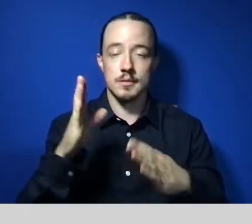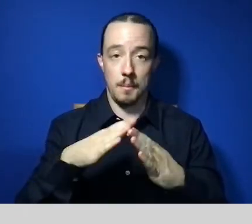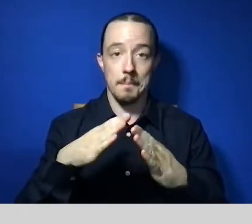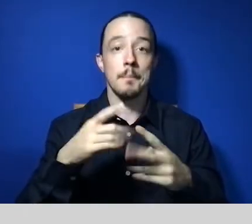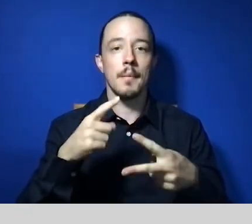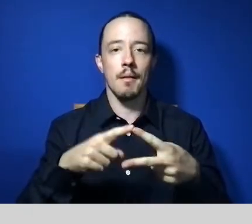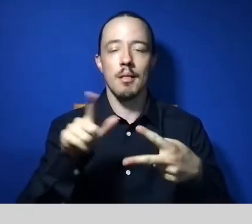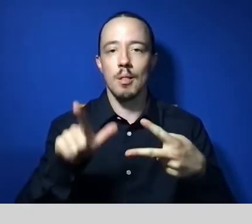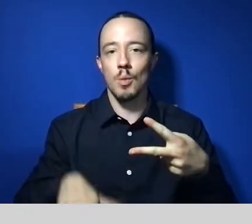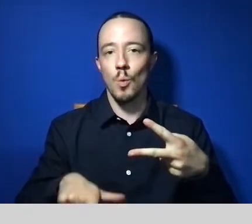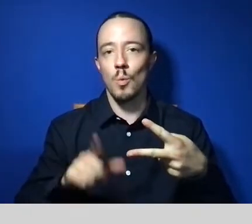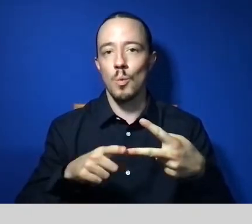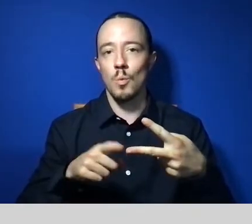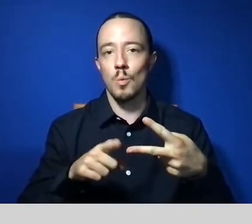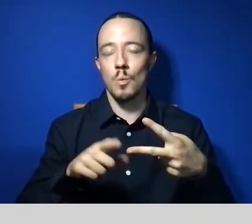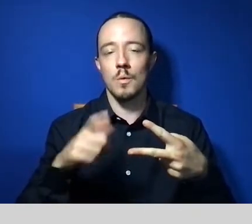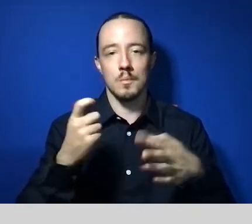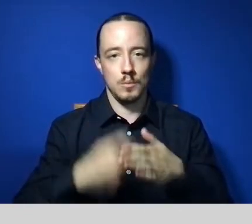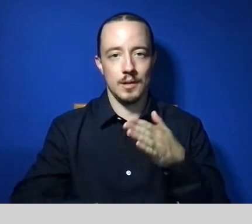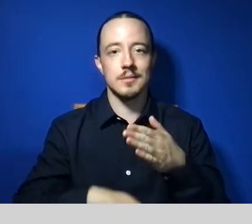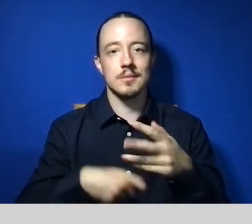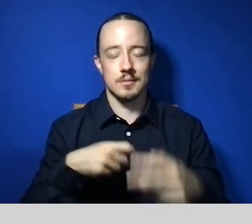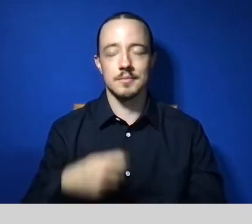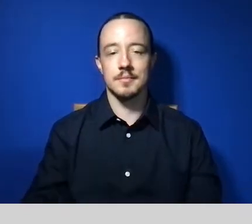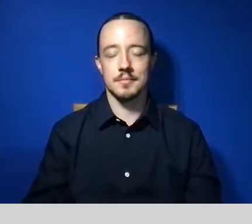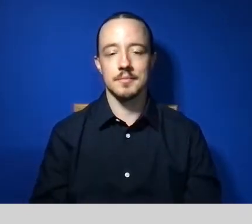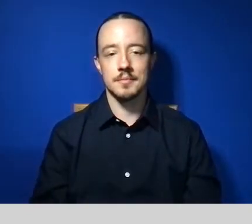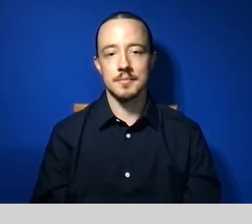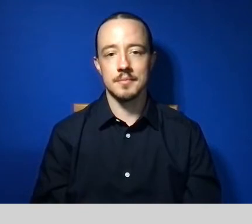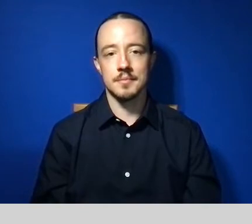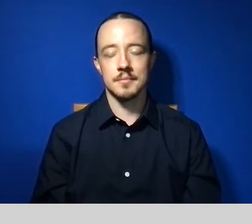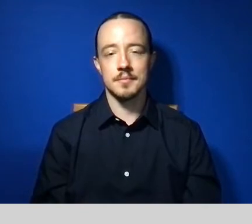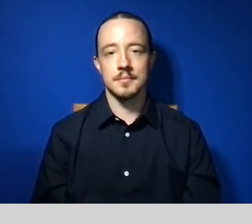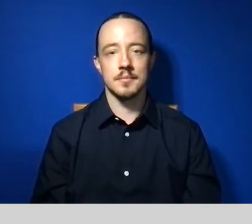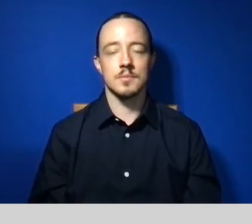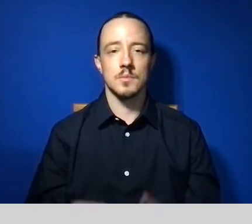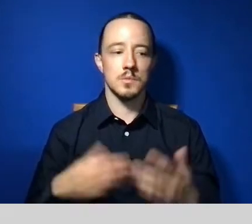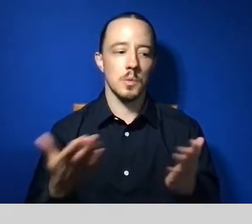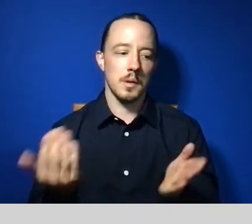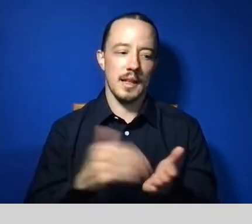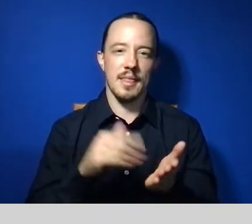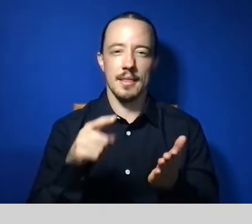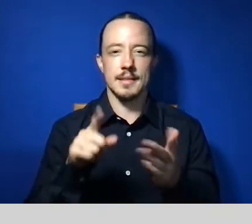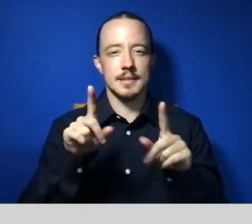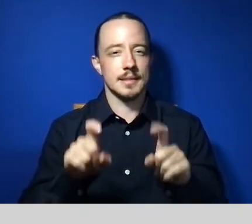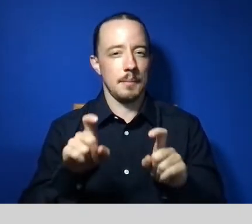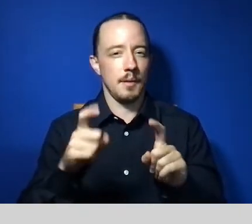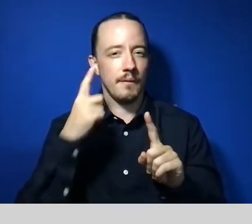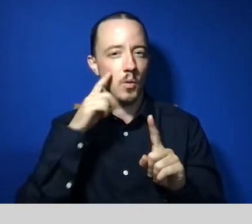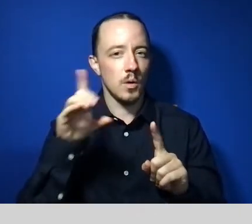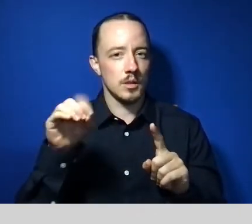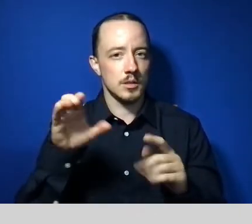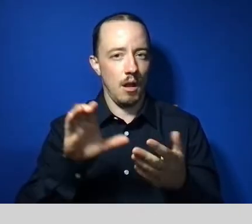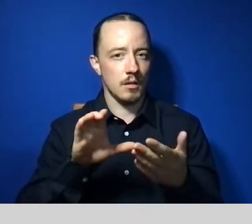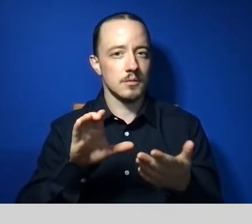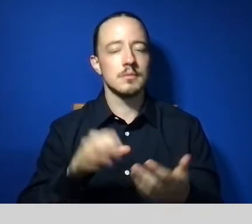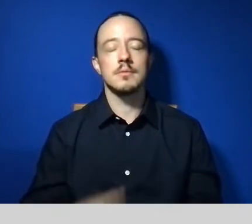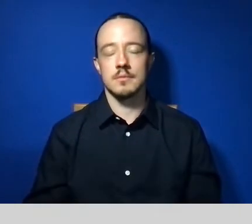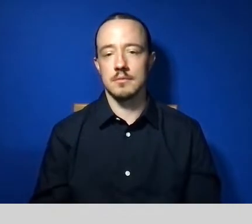It's really these three columns. Okay. And this is the example given to us in the documentation. And